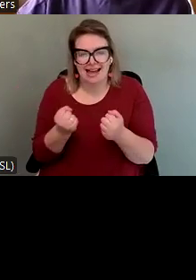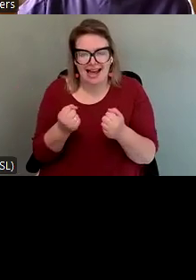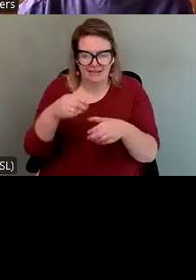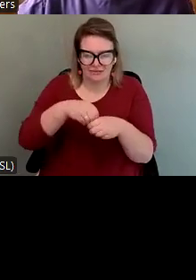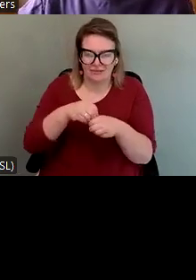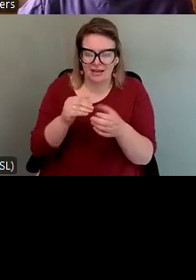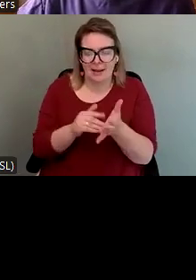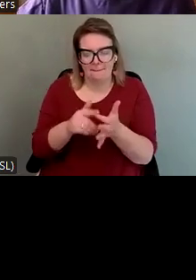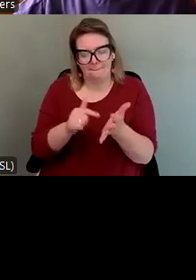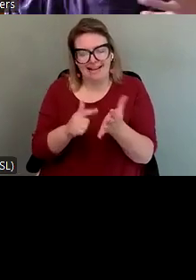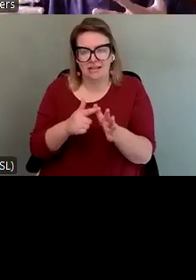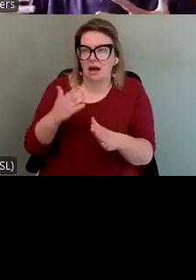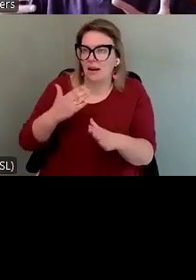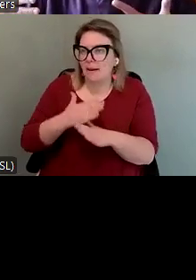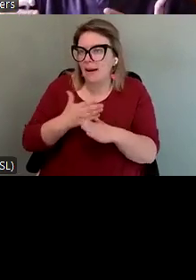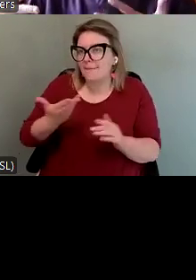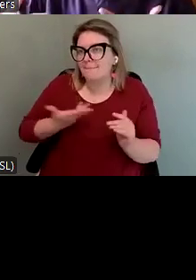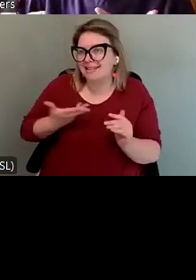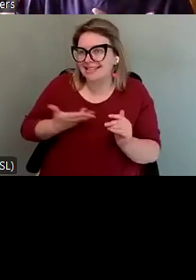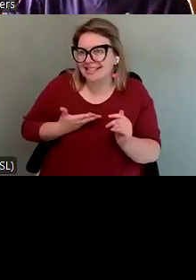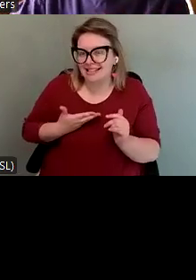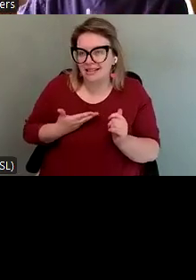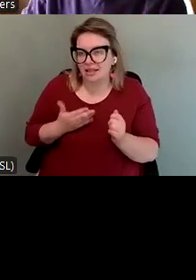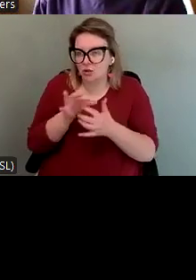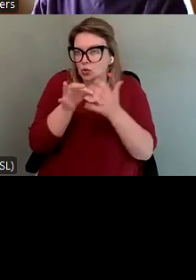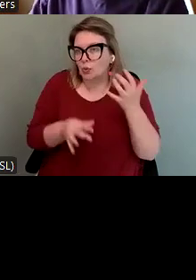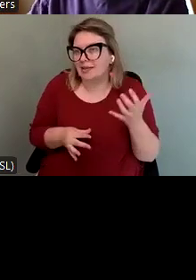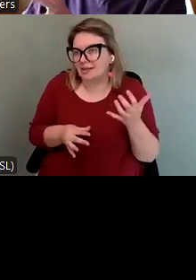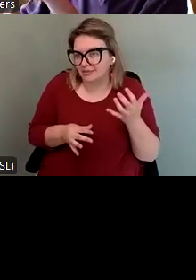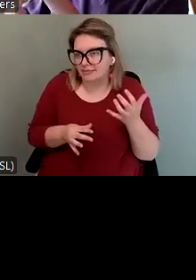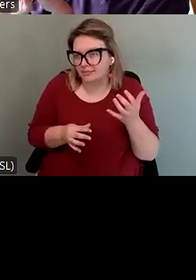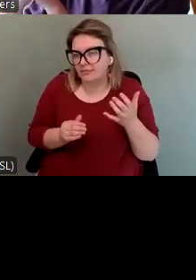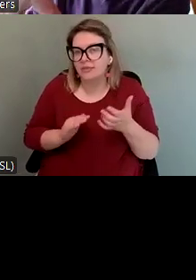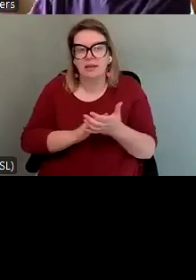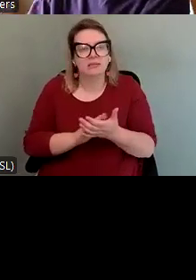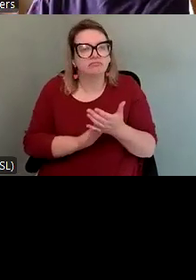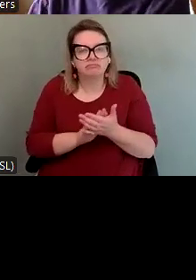That's a way for you to consolidate all of your assets. An asset could be your ad account,